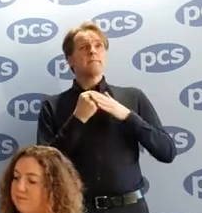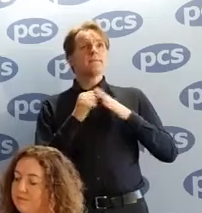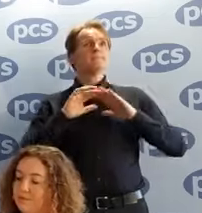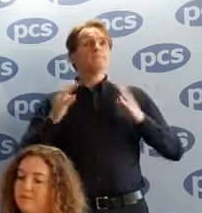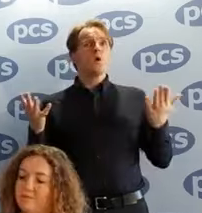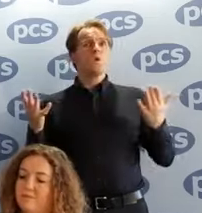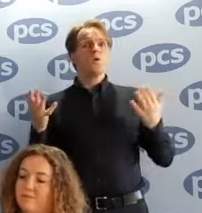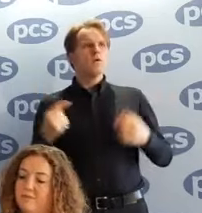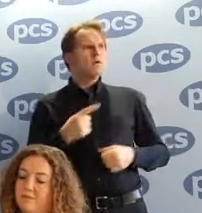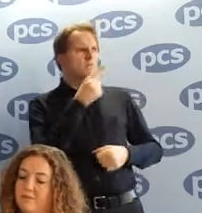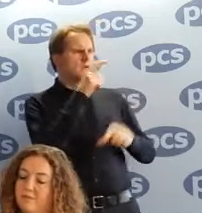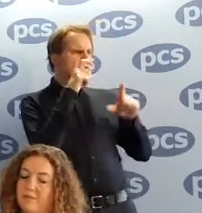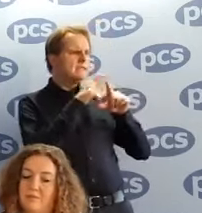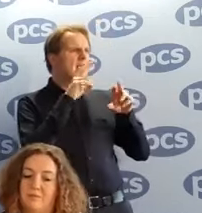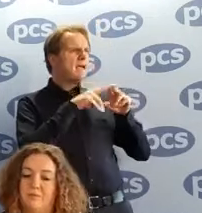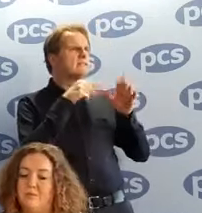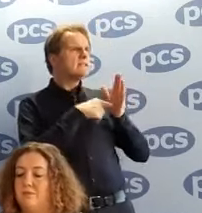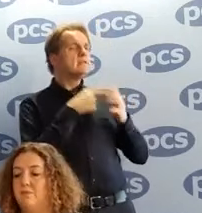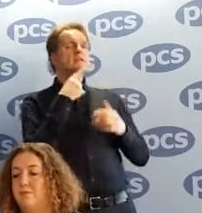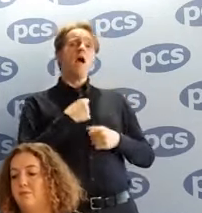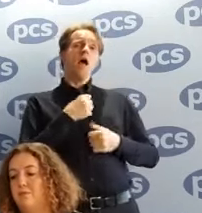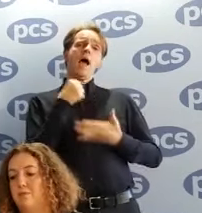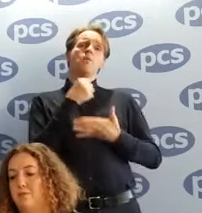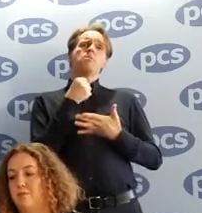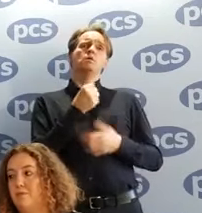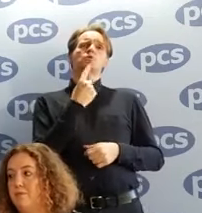and say that's all we've budgeted for so if you think about if we leave that